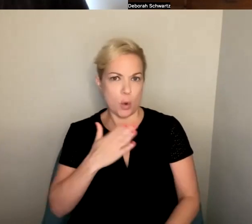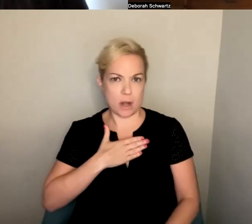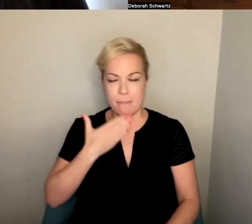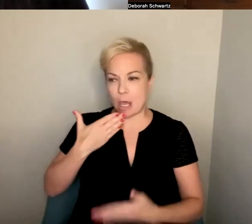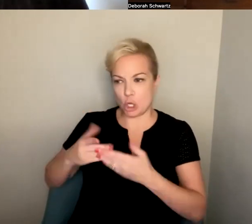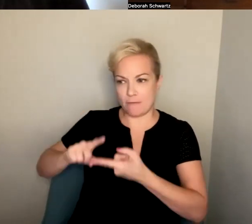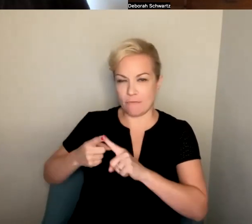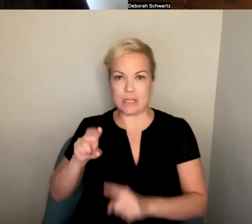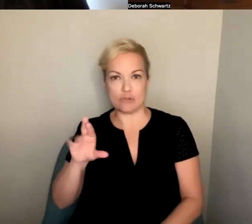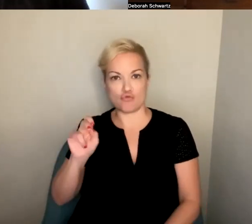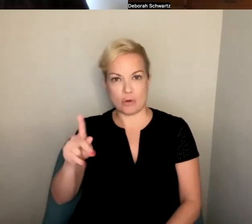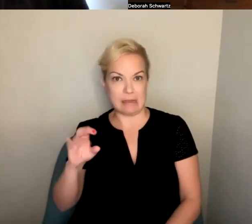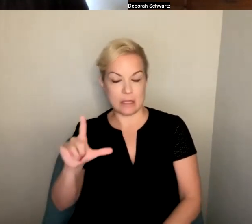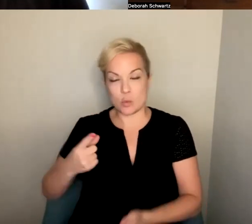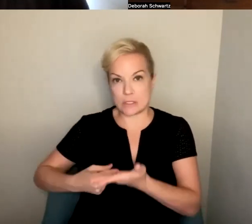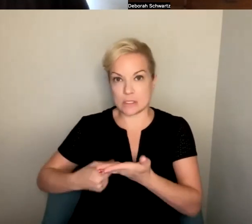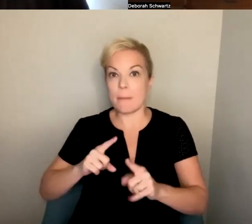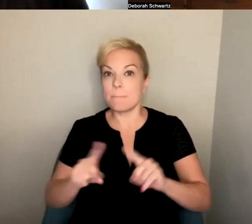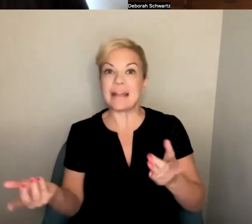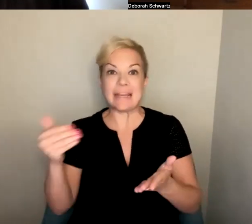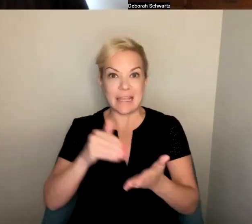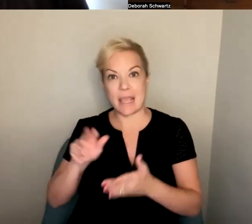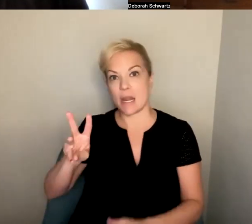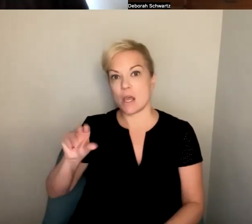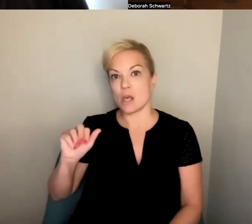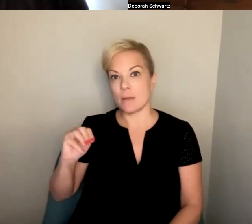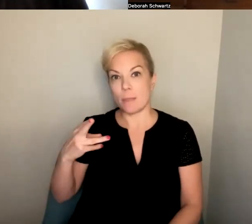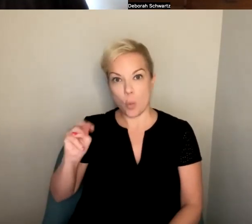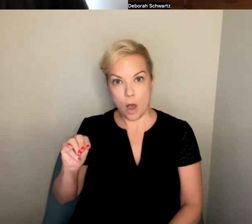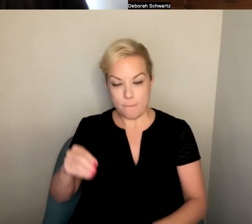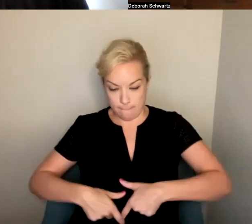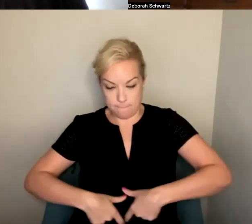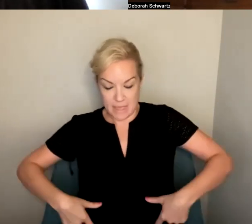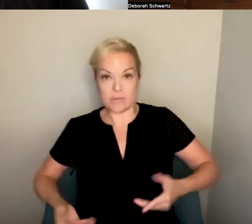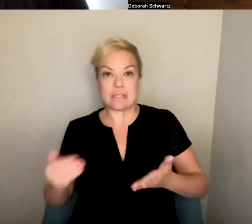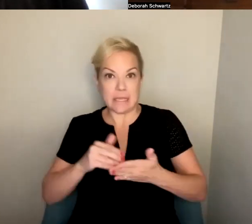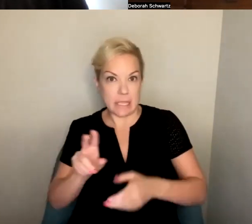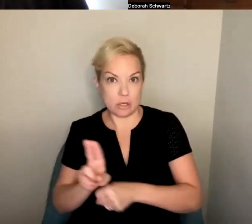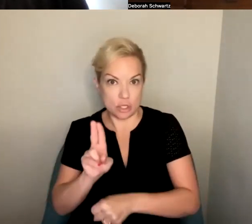about this about the return of wampum belts, and, you know, it was articulated I think Fenton